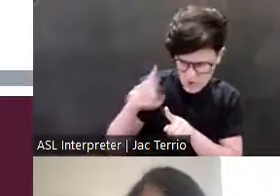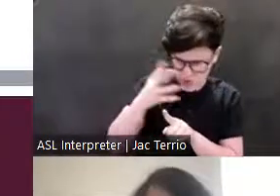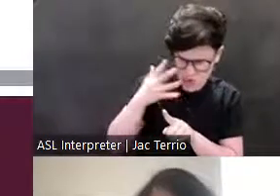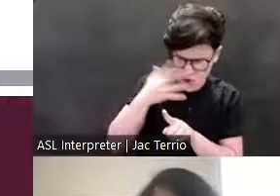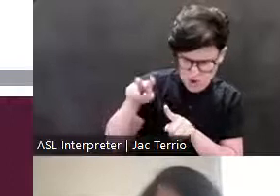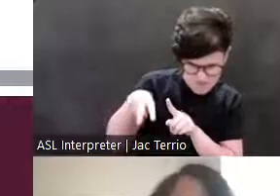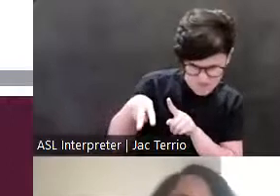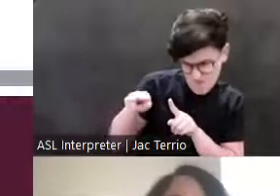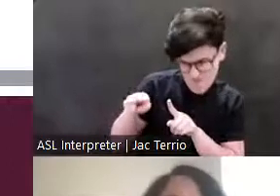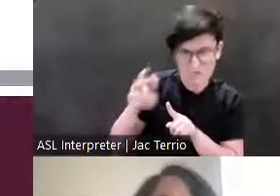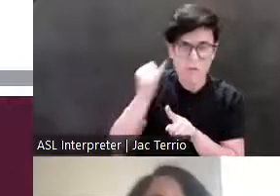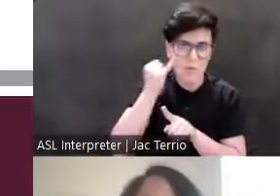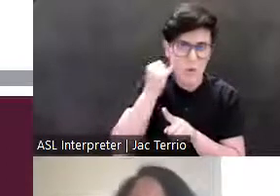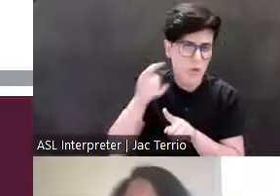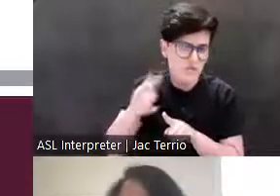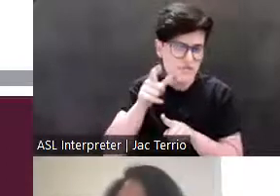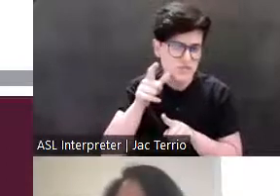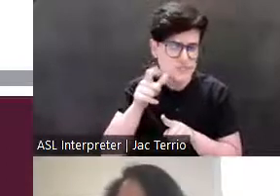because they don't speak English. Or they have a disability.